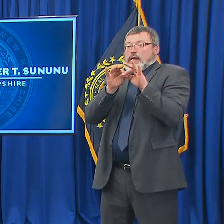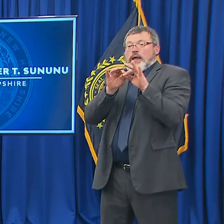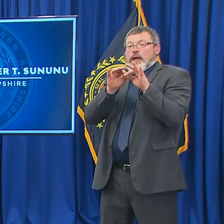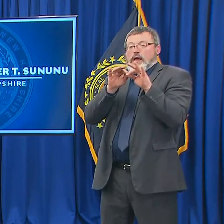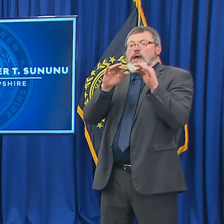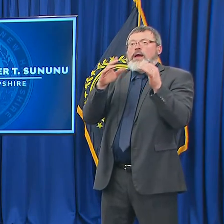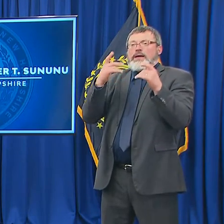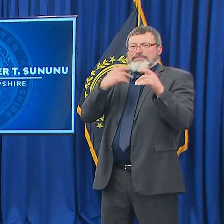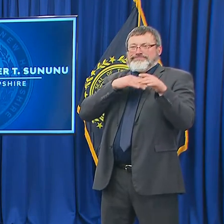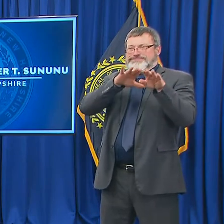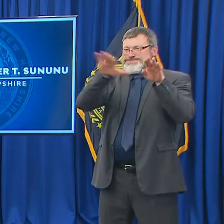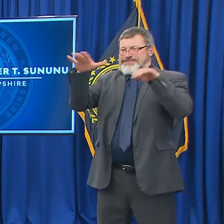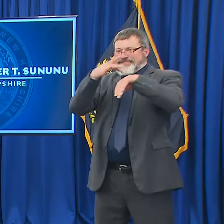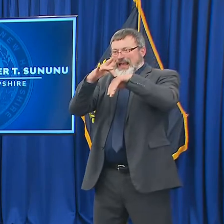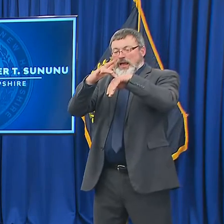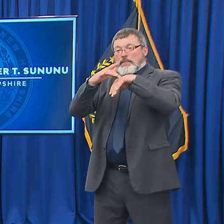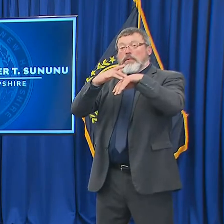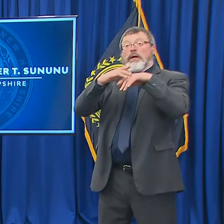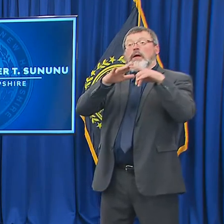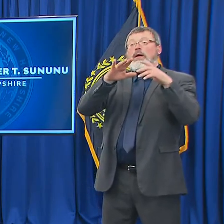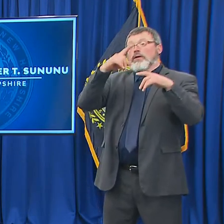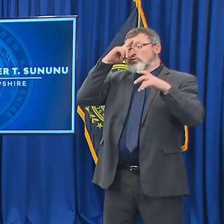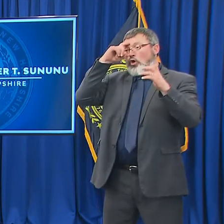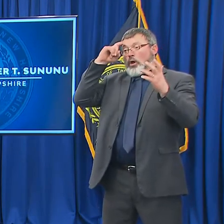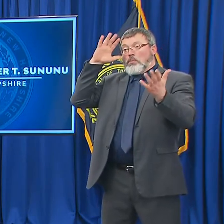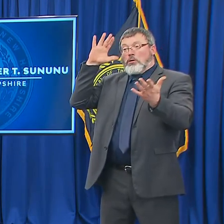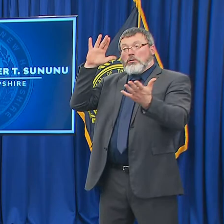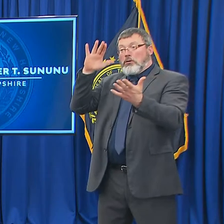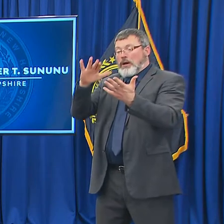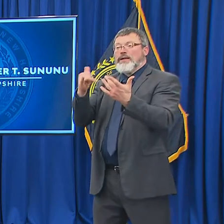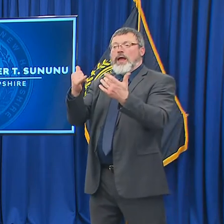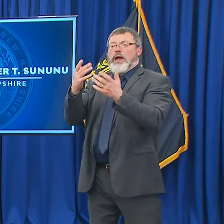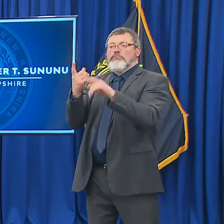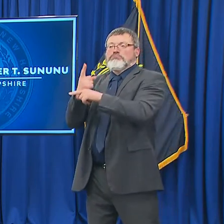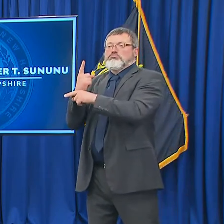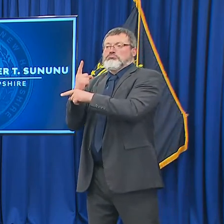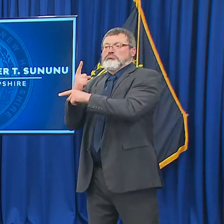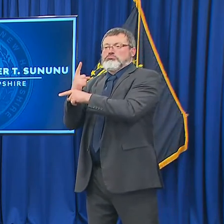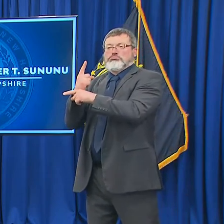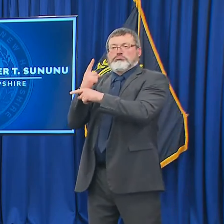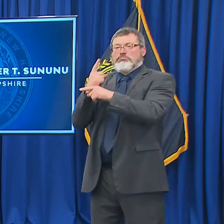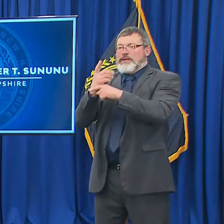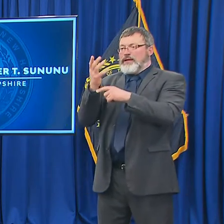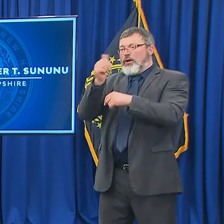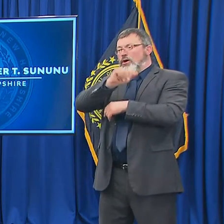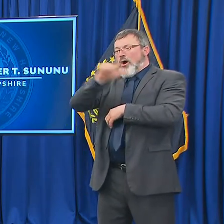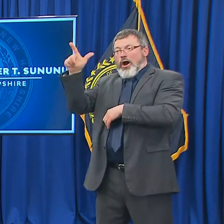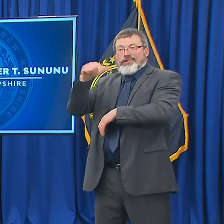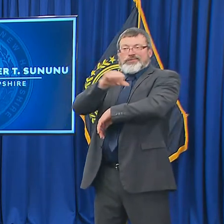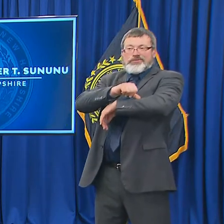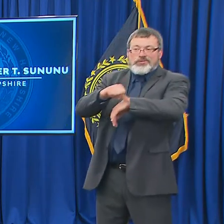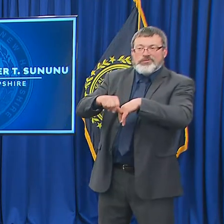and in three thousand thirty beds you're going to watch the health care system start to change